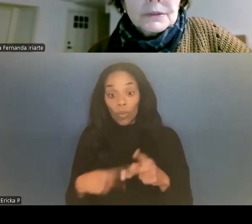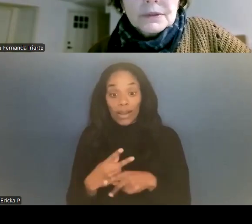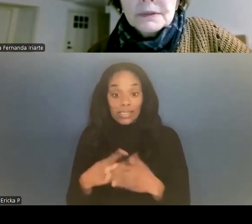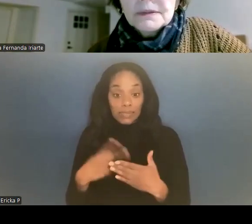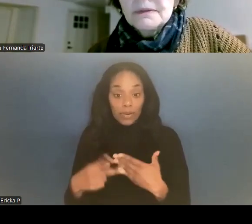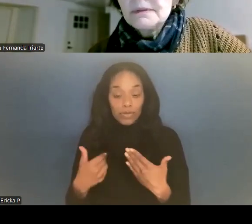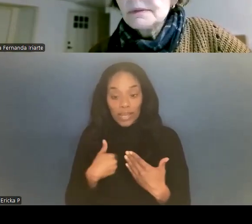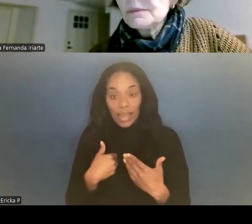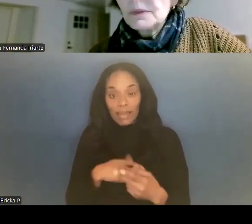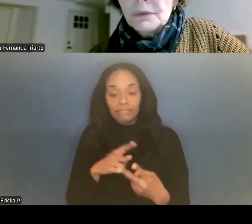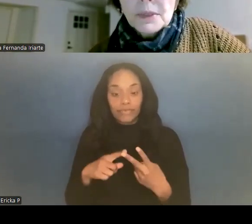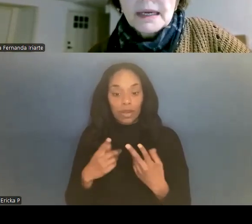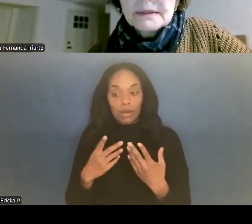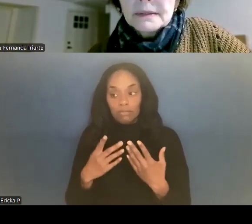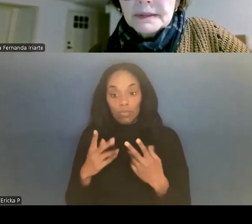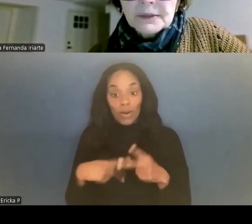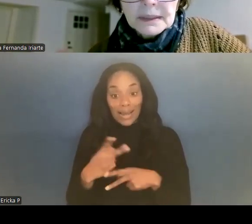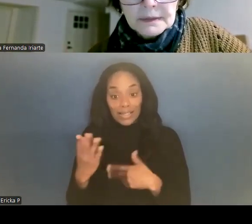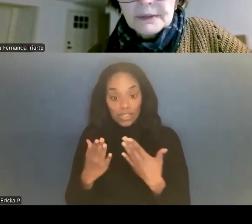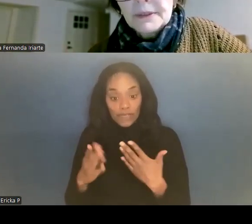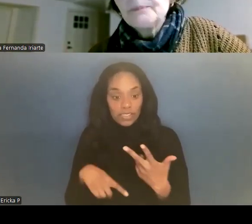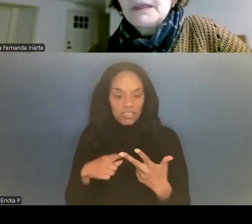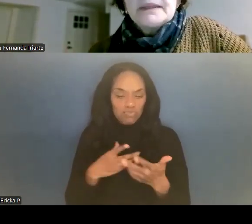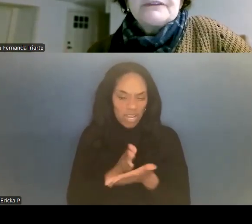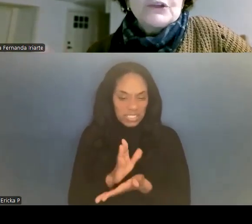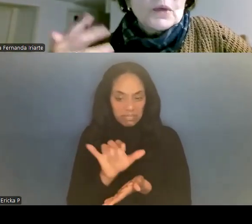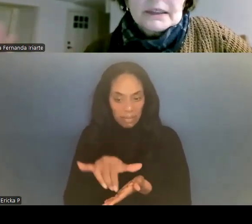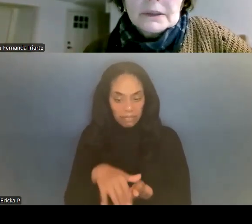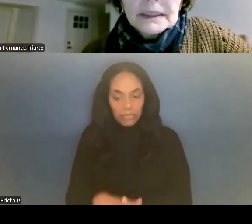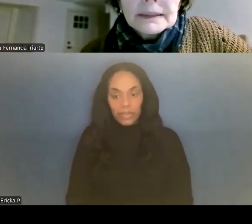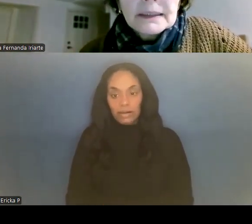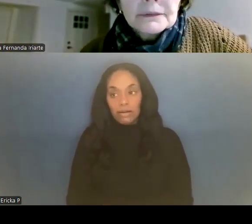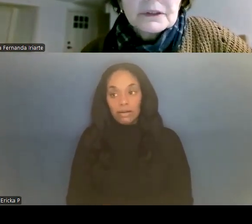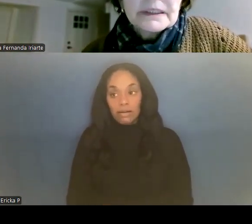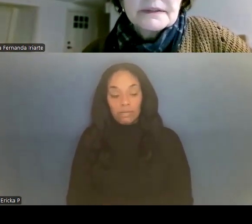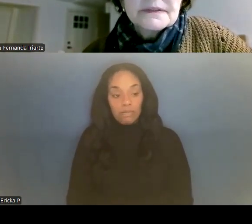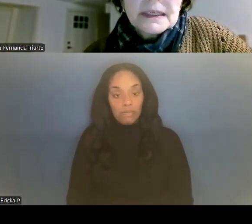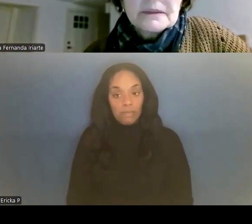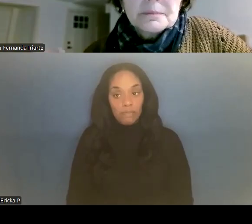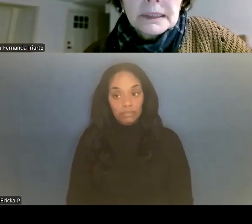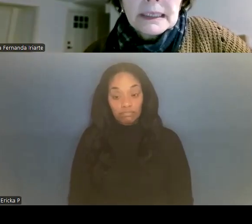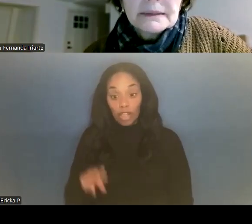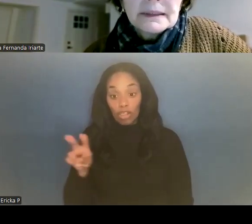What services? What are the rights, etc., etc.. If you want to look at California State Plan,